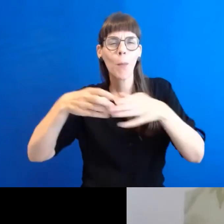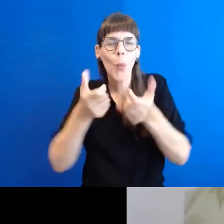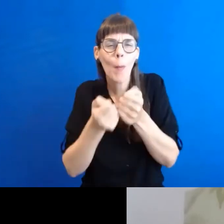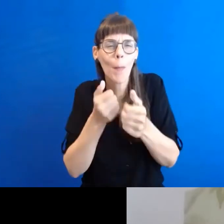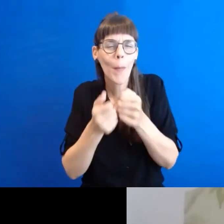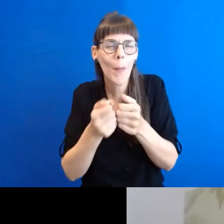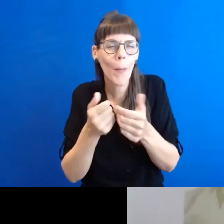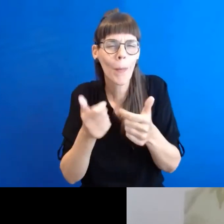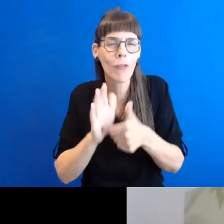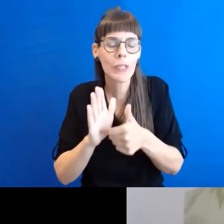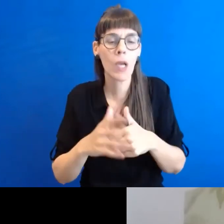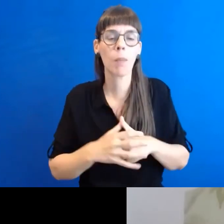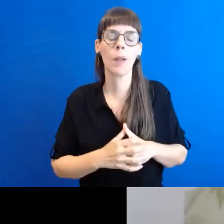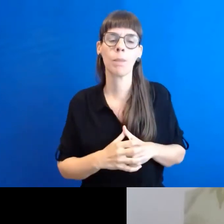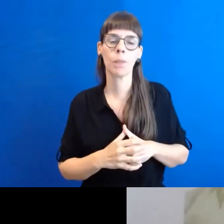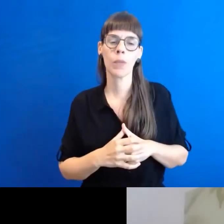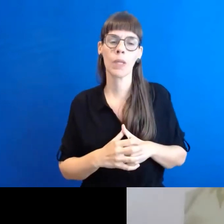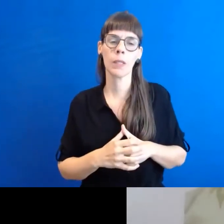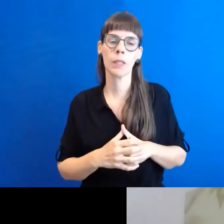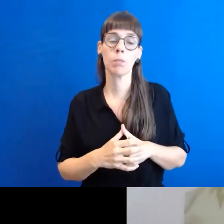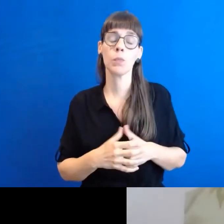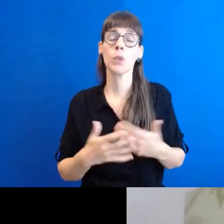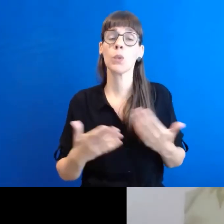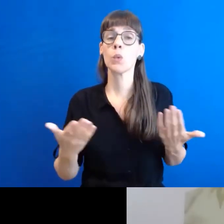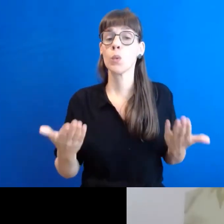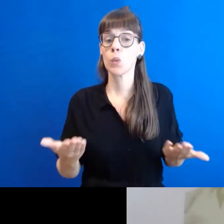in education with remote access, What's App groups